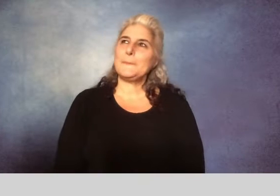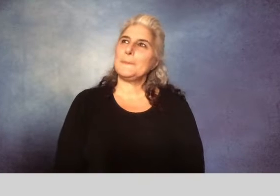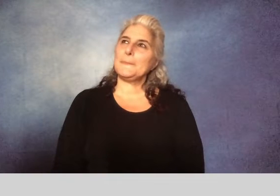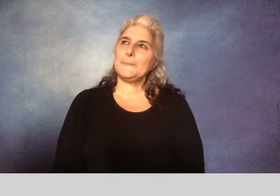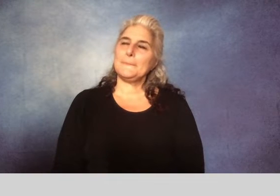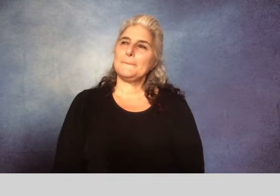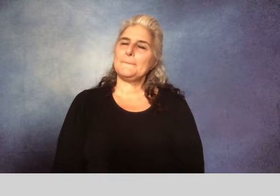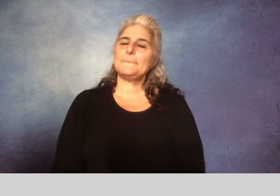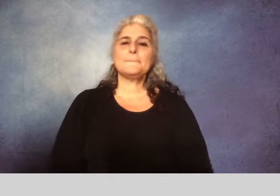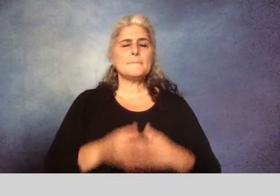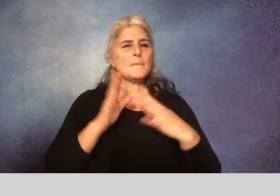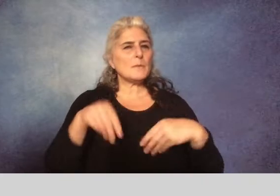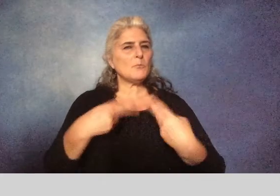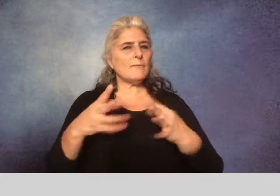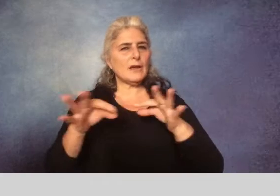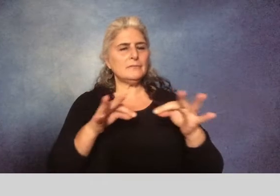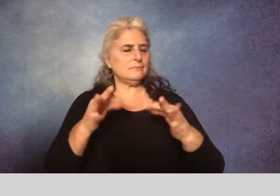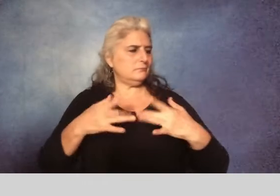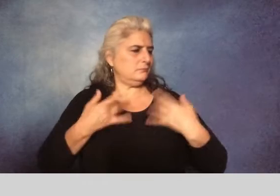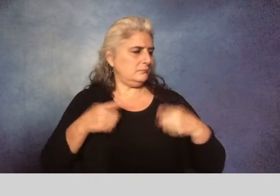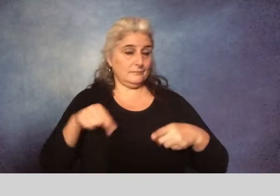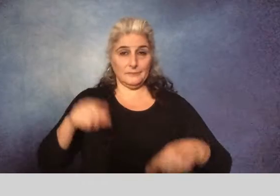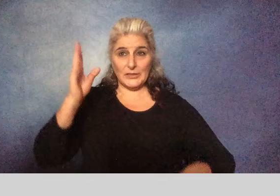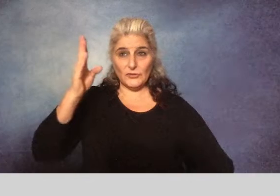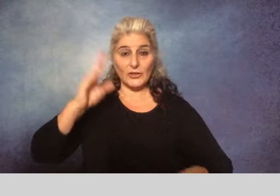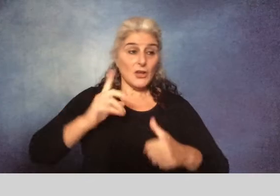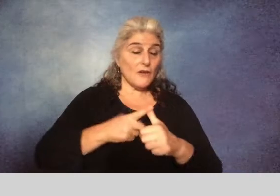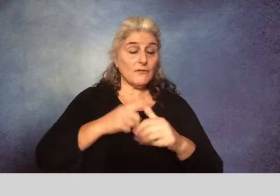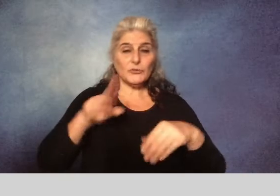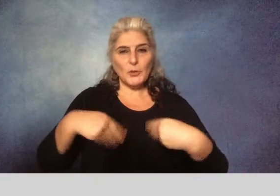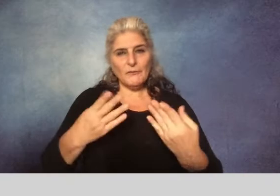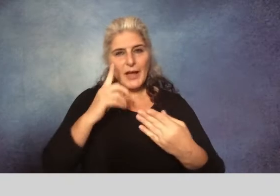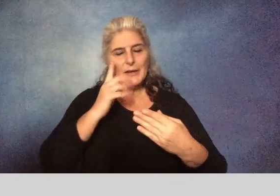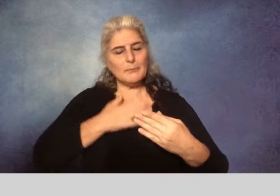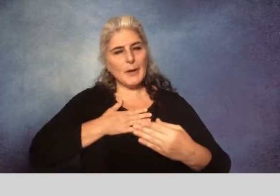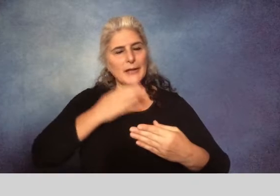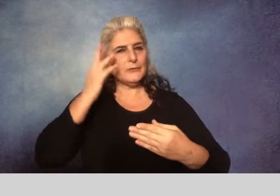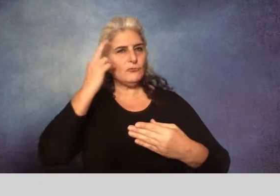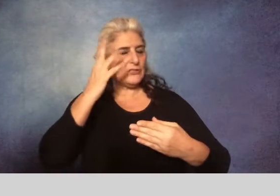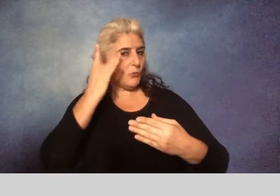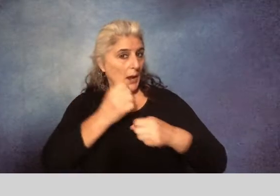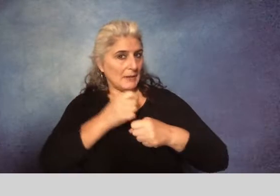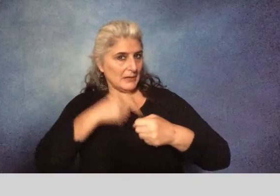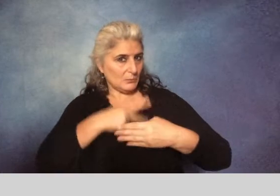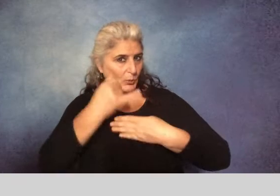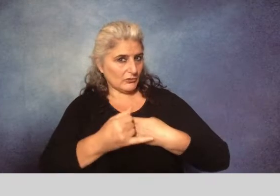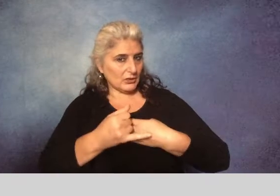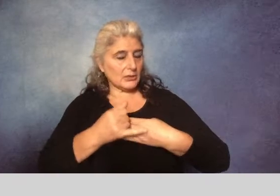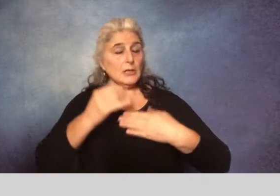To give you an overview of this talk, I'm going to start with my motivation for this project followed by a discussion of the methods I used